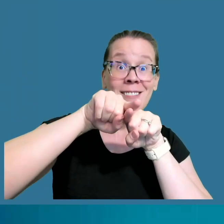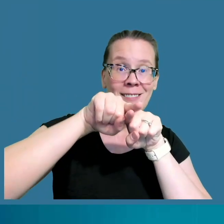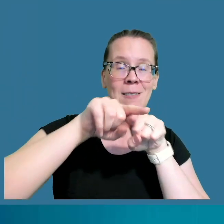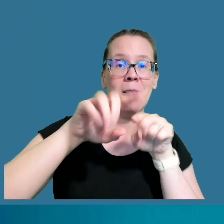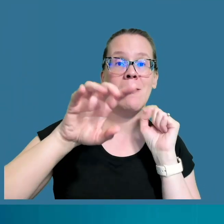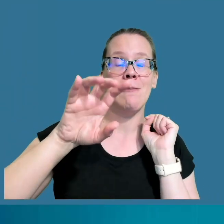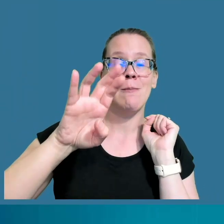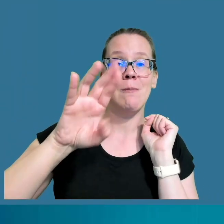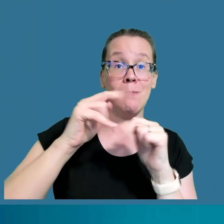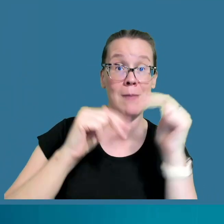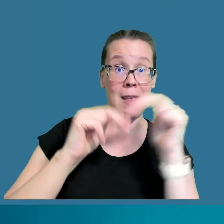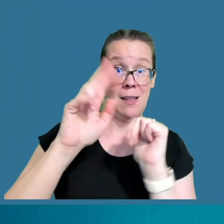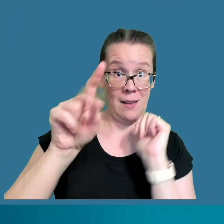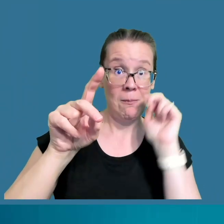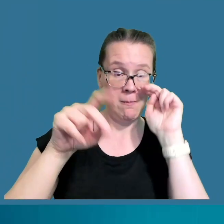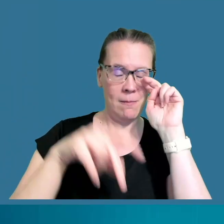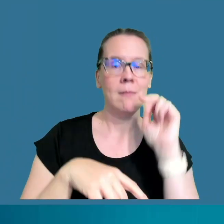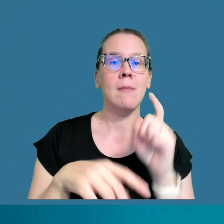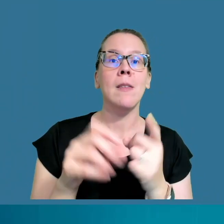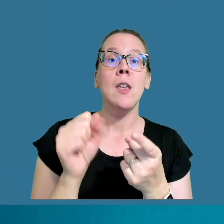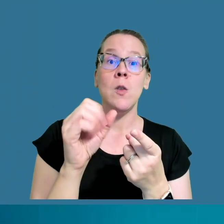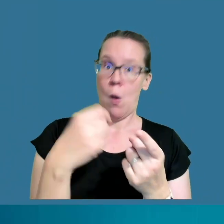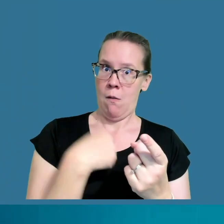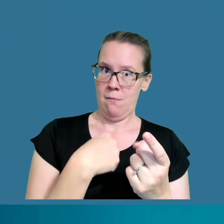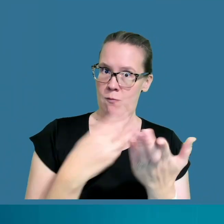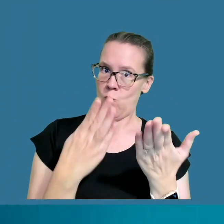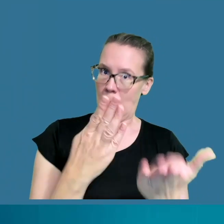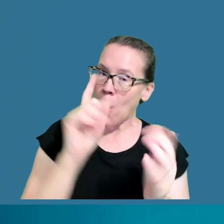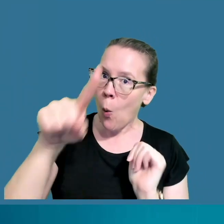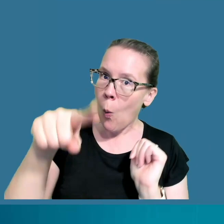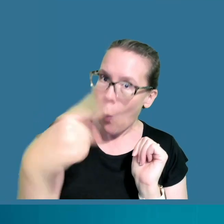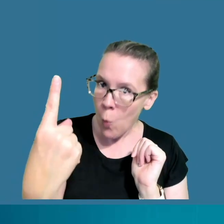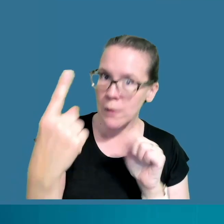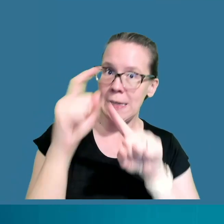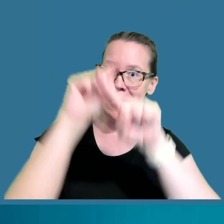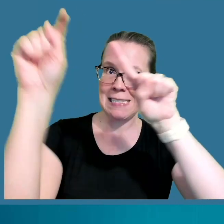So reducing seam bulk: um, what you can do is if you reduce the number of seams going into